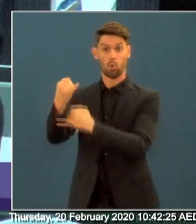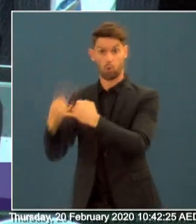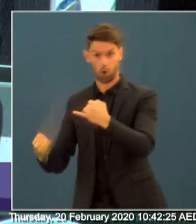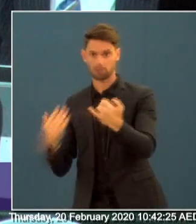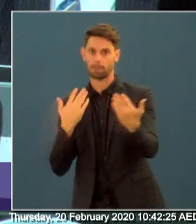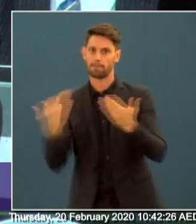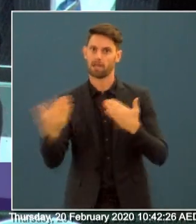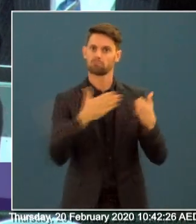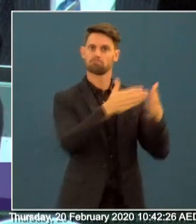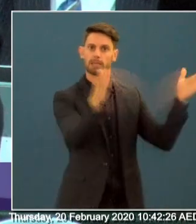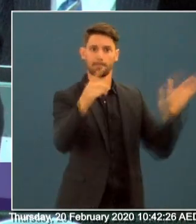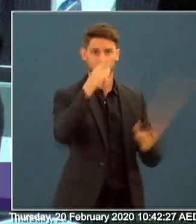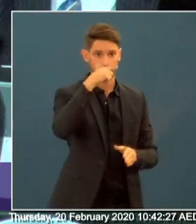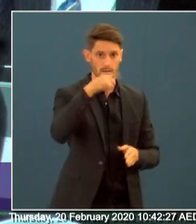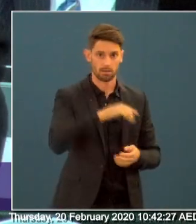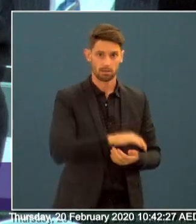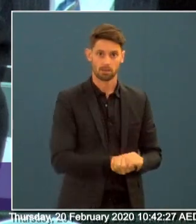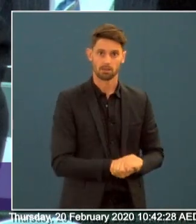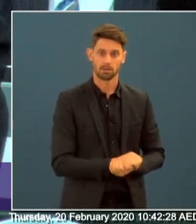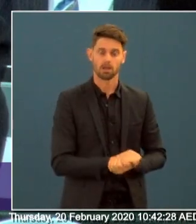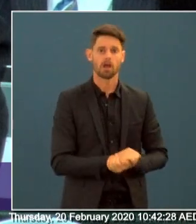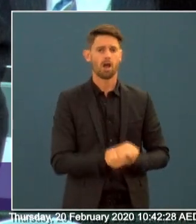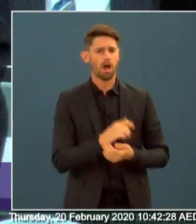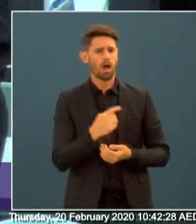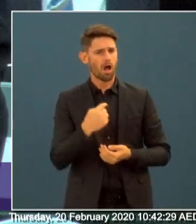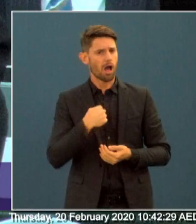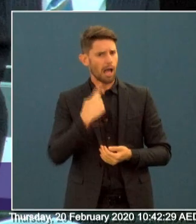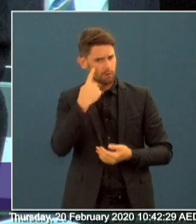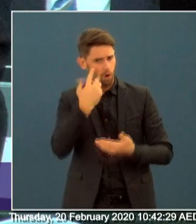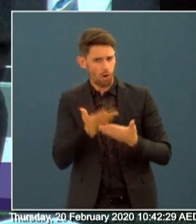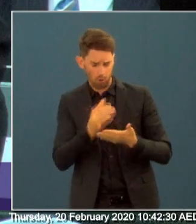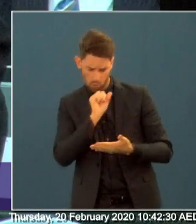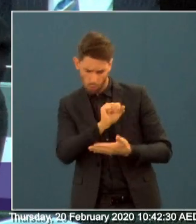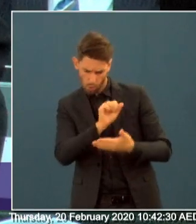But as we go through your statement, almost every third paragraph,